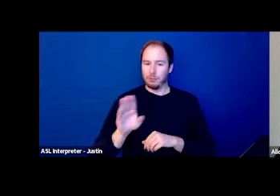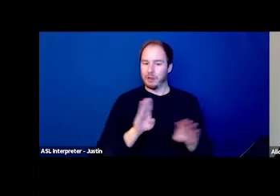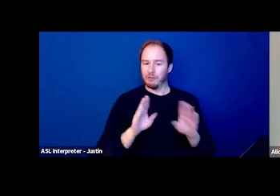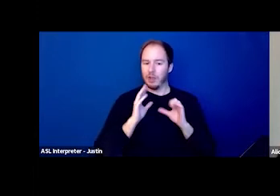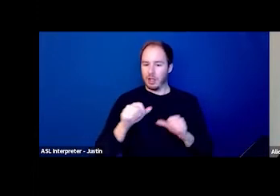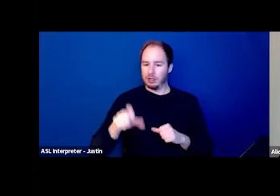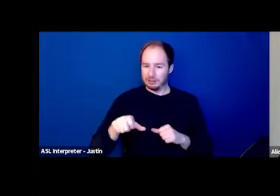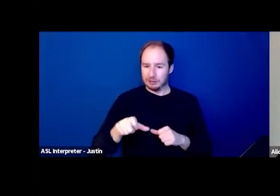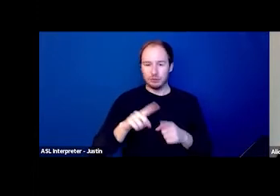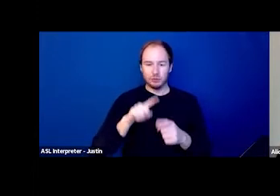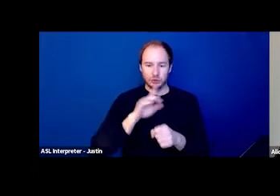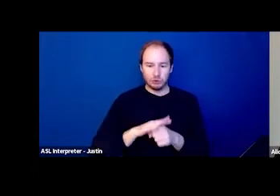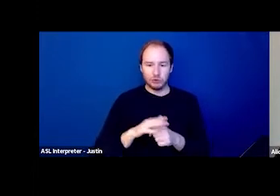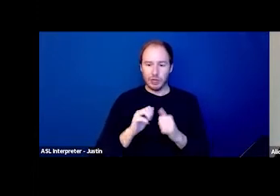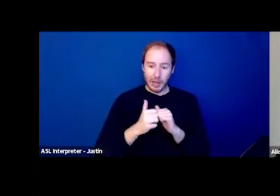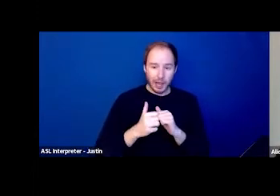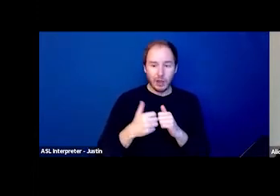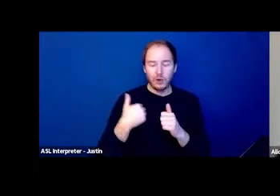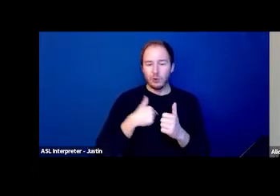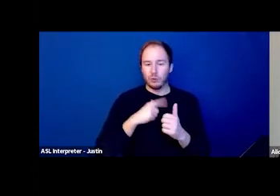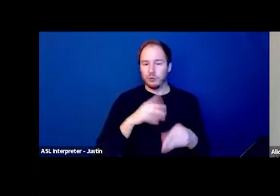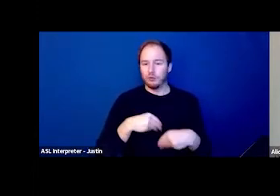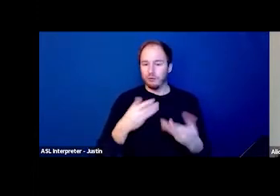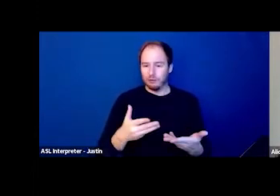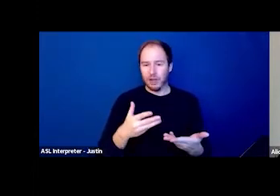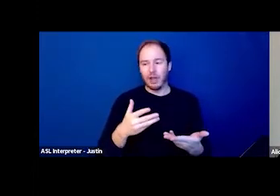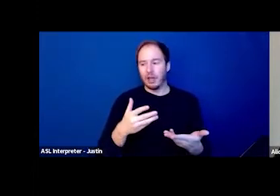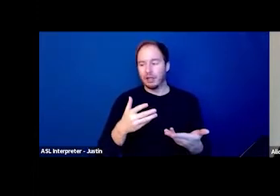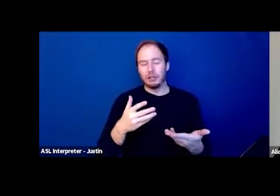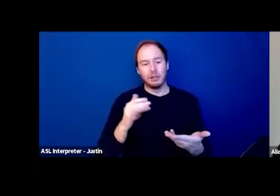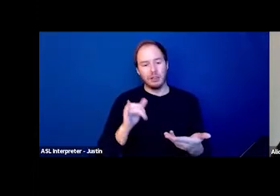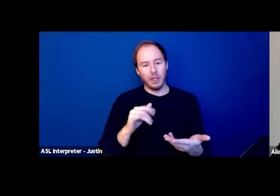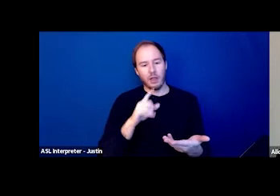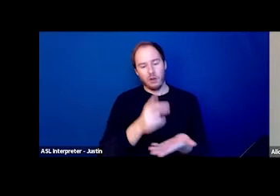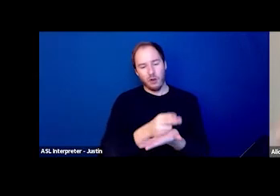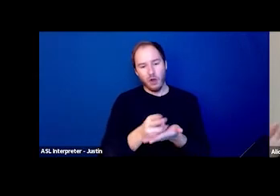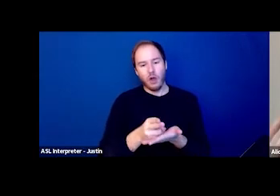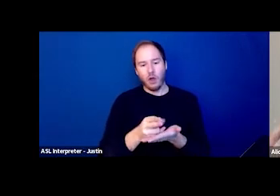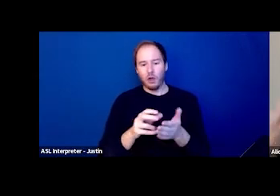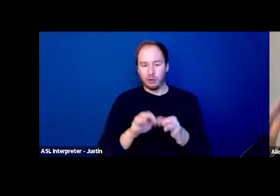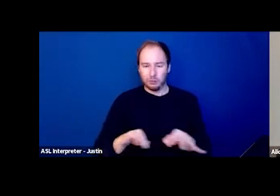and how to make sure that we're doing that in an authentic and meaningful way. So I mentioned when I started the slide,